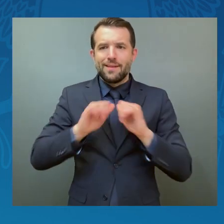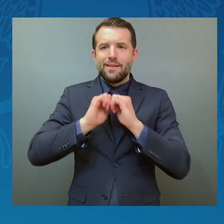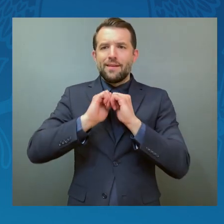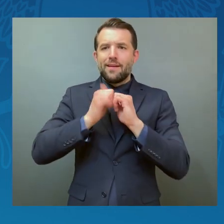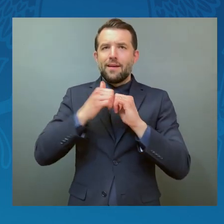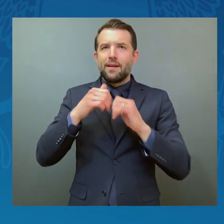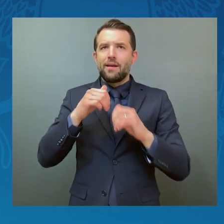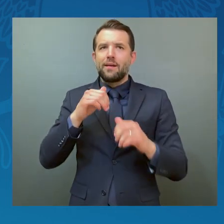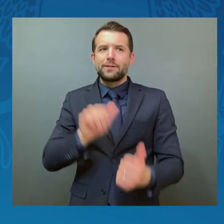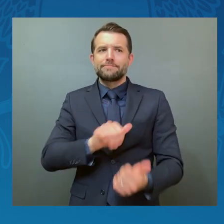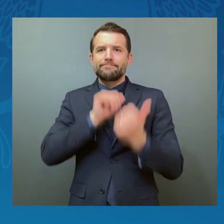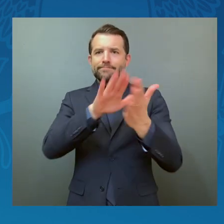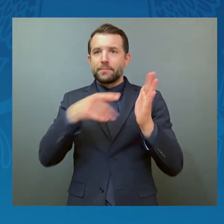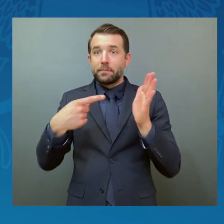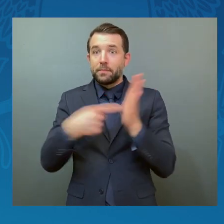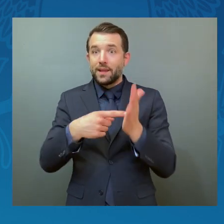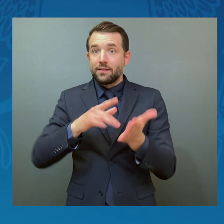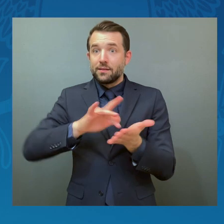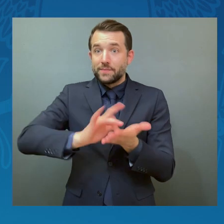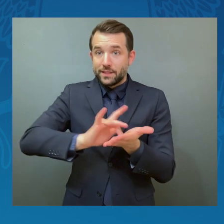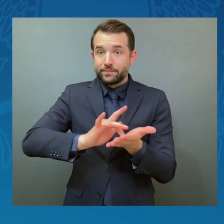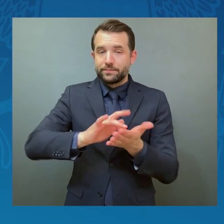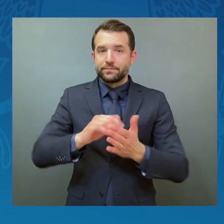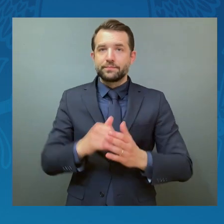and help lift this weight off billions of families.